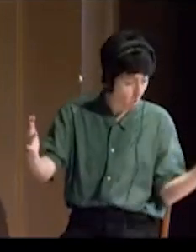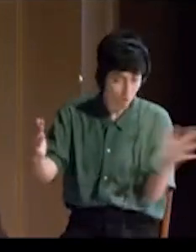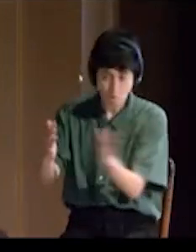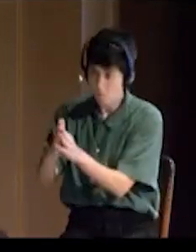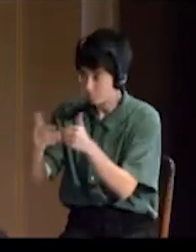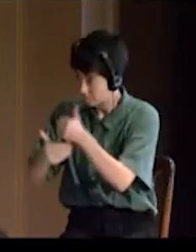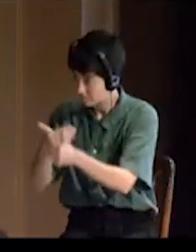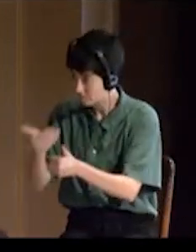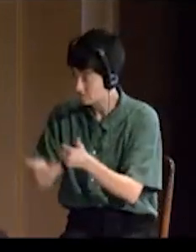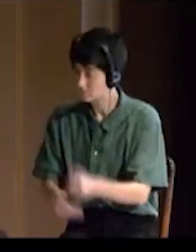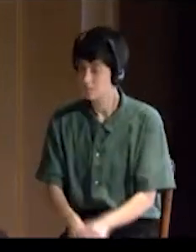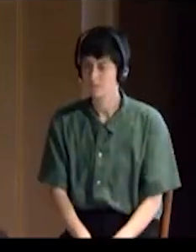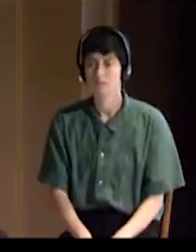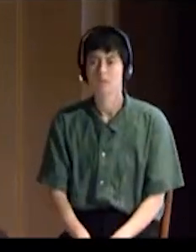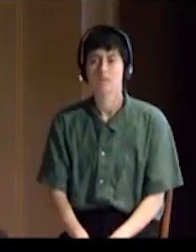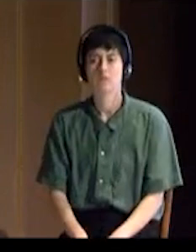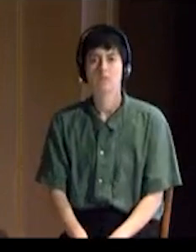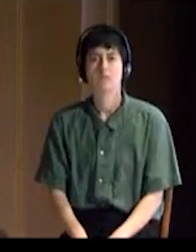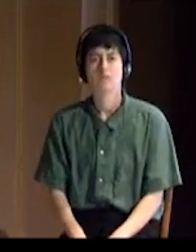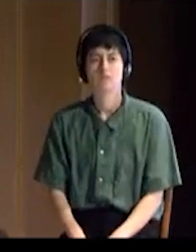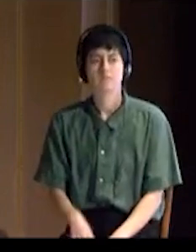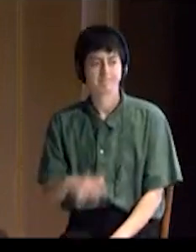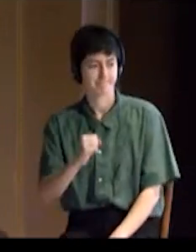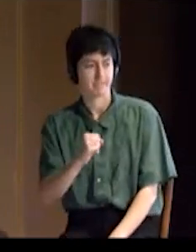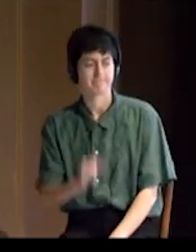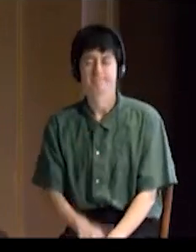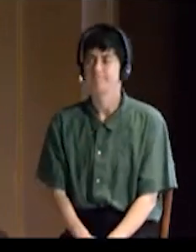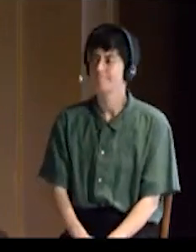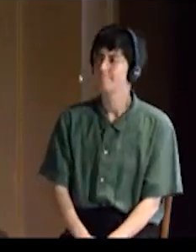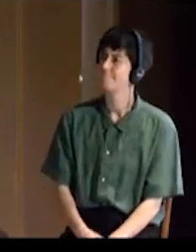that there are some library preps that you could literally start